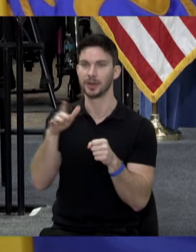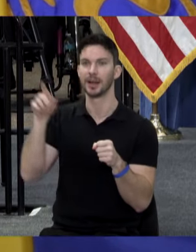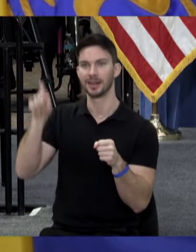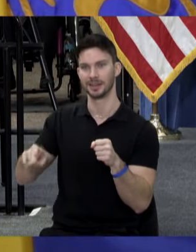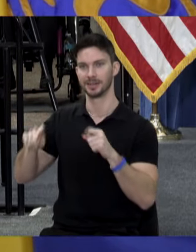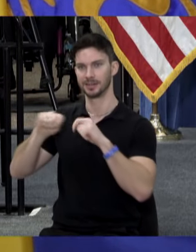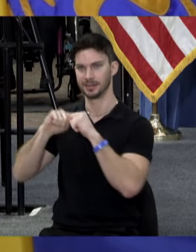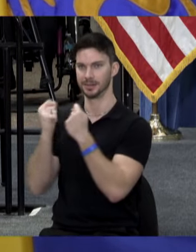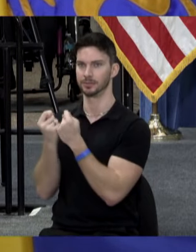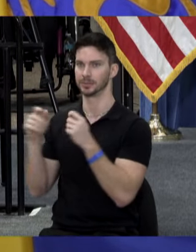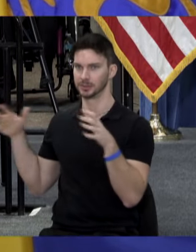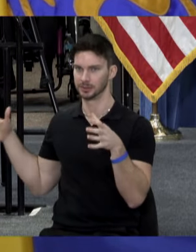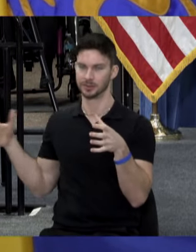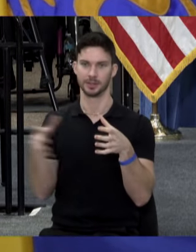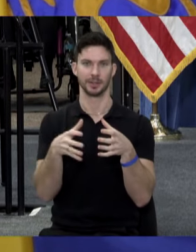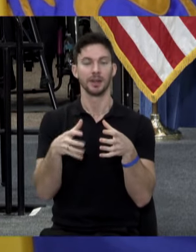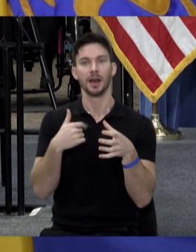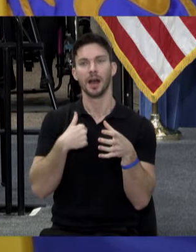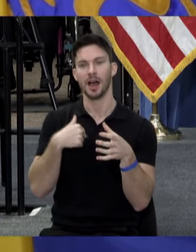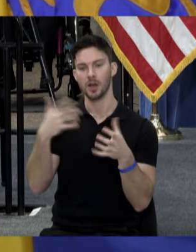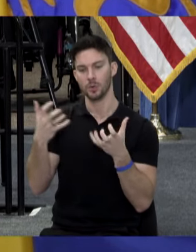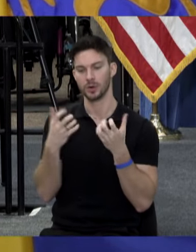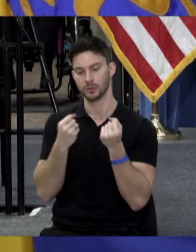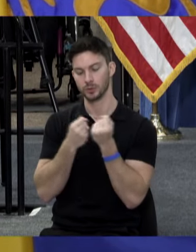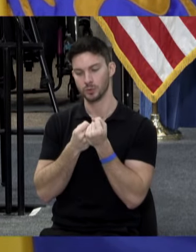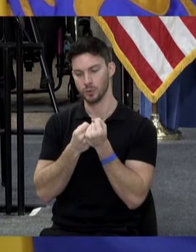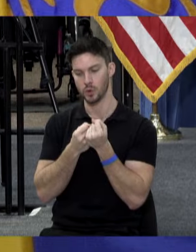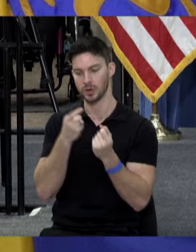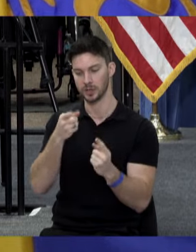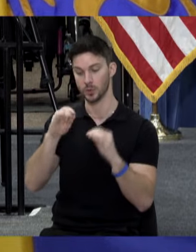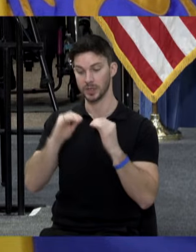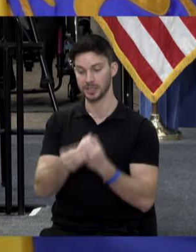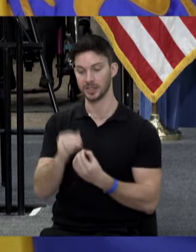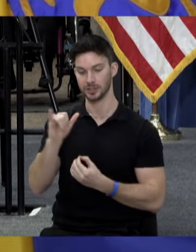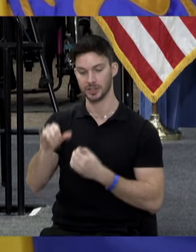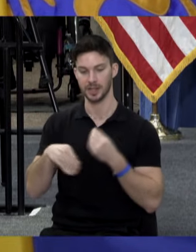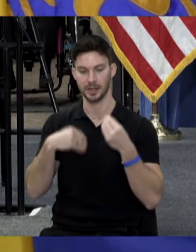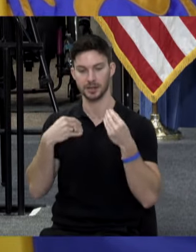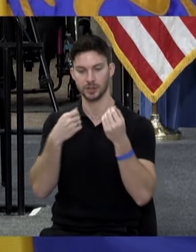and I wanted to support an organization that supported individuals with disabilities and in